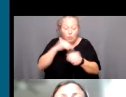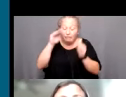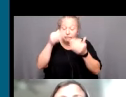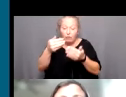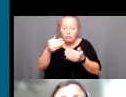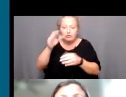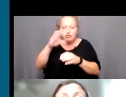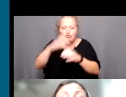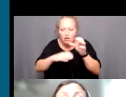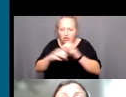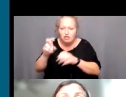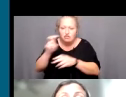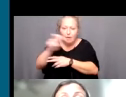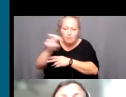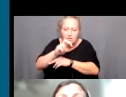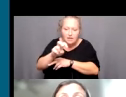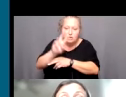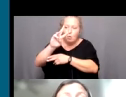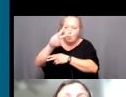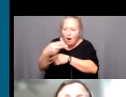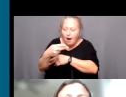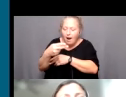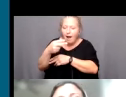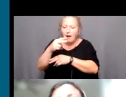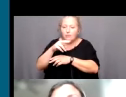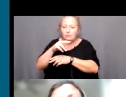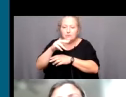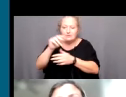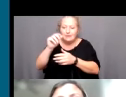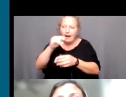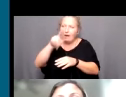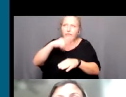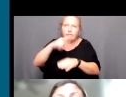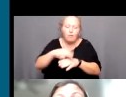transportation warehousing logistics and of course agriculture. where some of